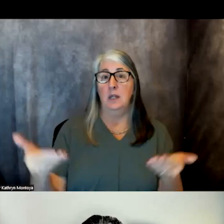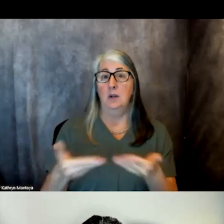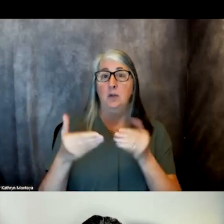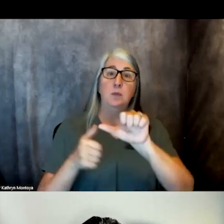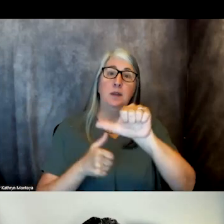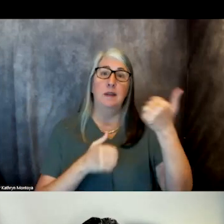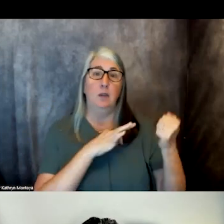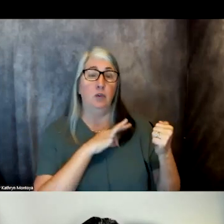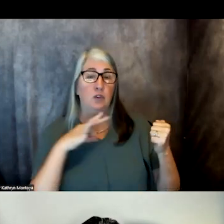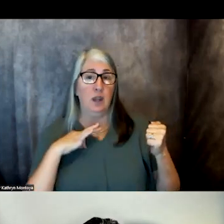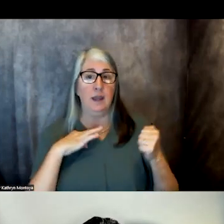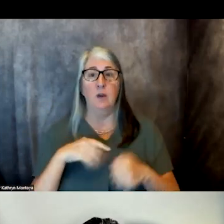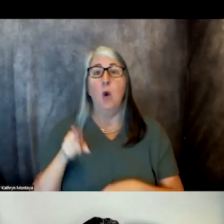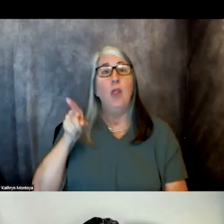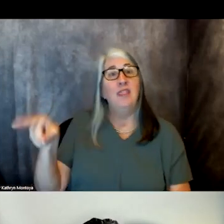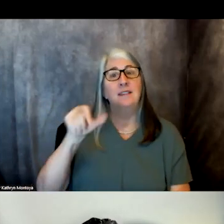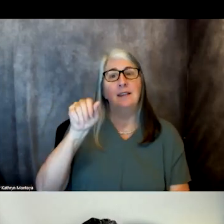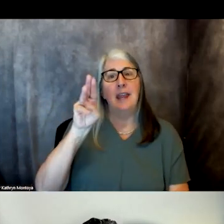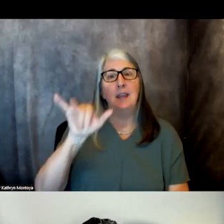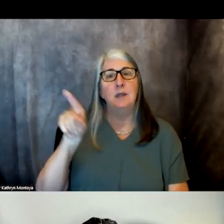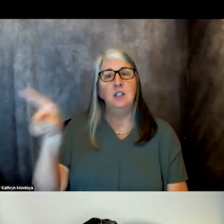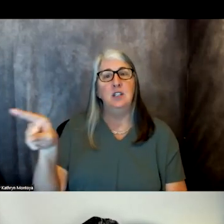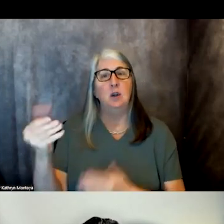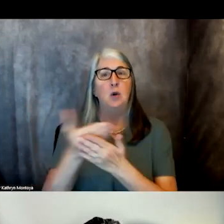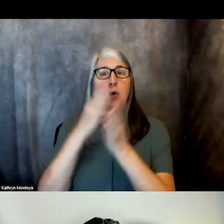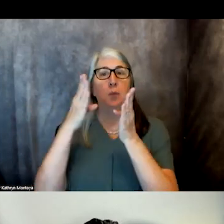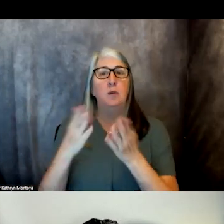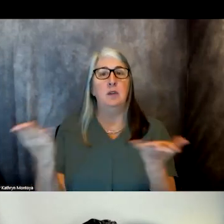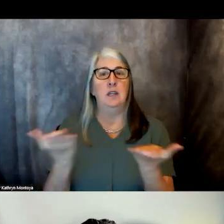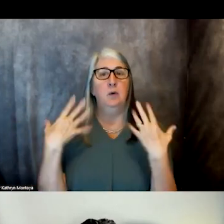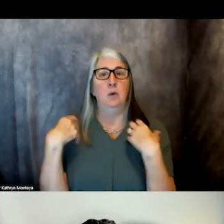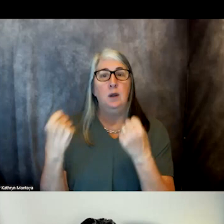THIS IS AMY WHO IS IN RECOVERY AND HAS A CRIMINAL JUSTICE